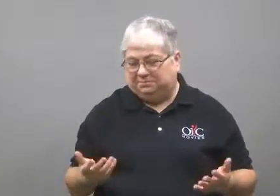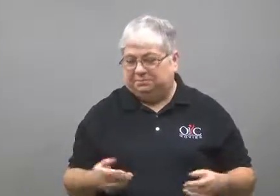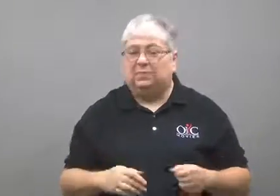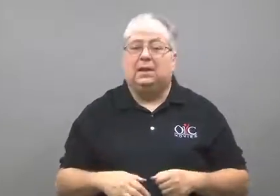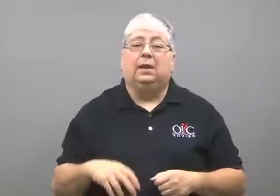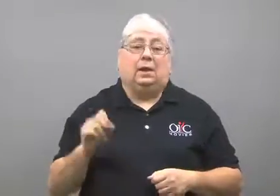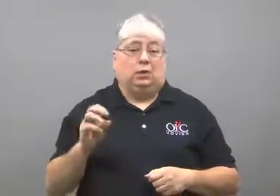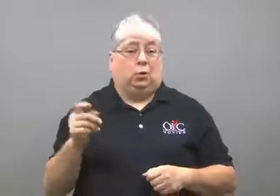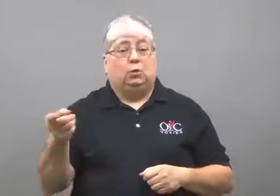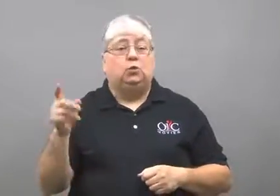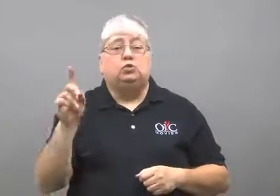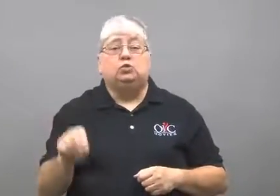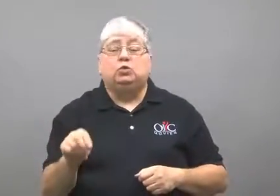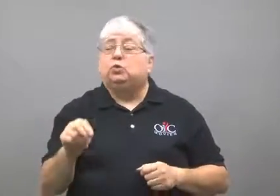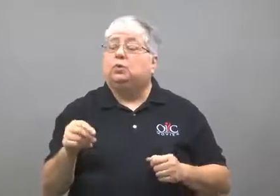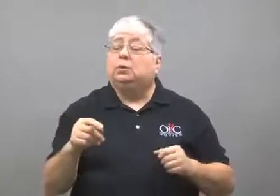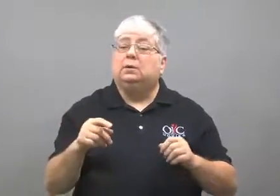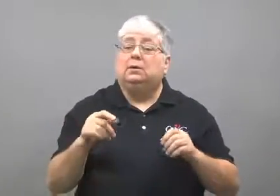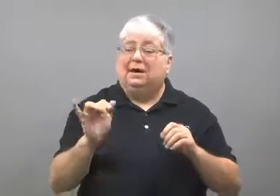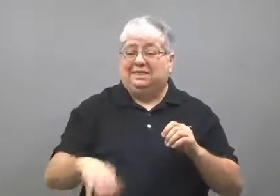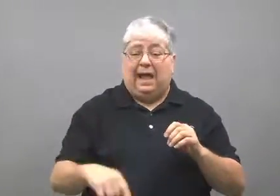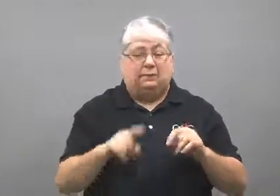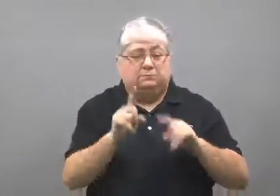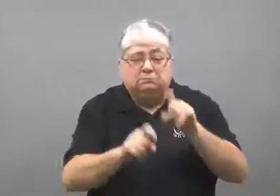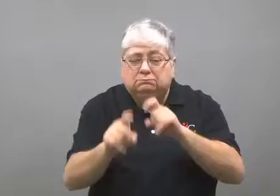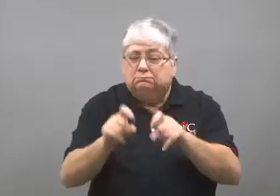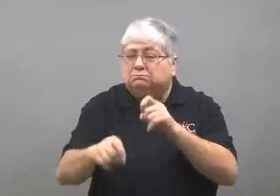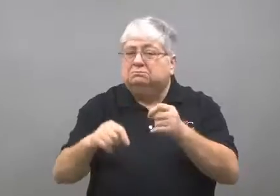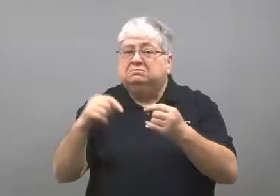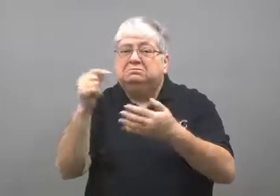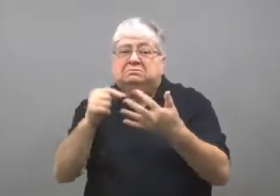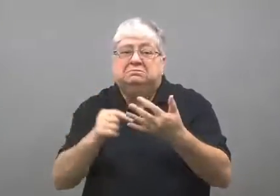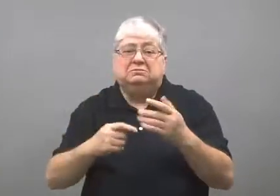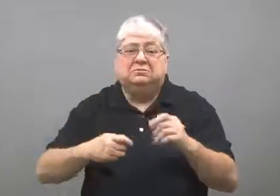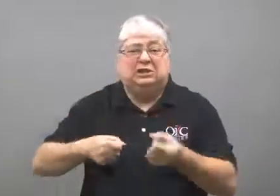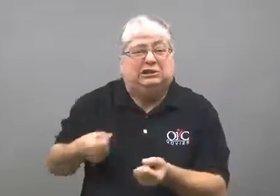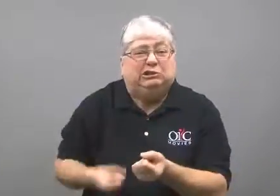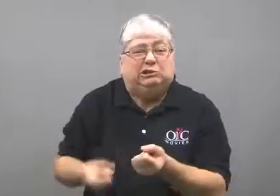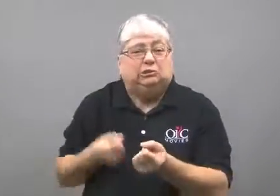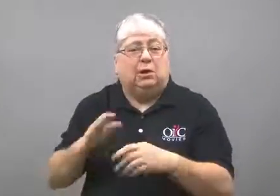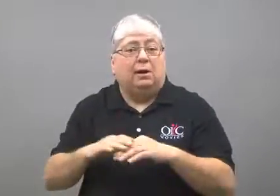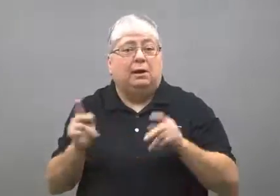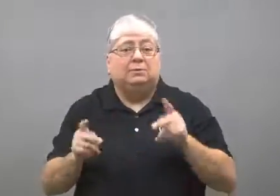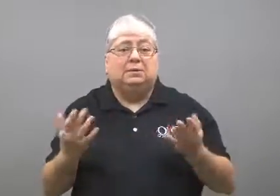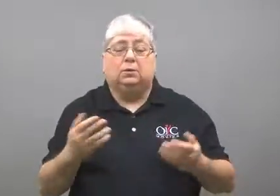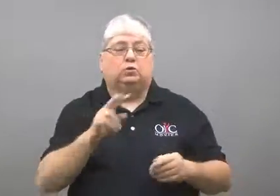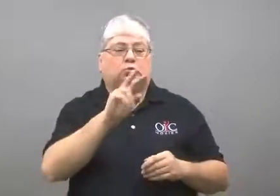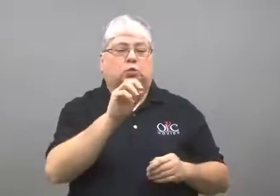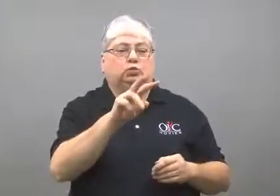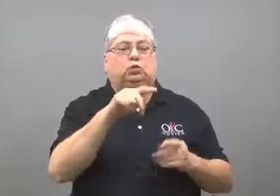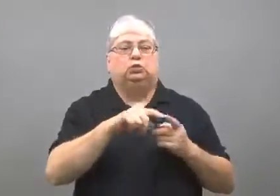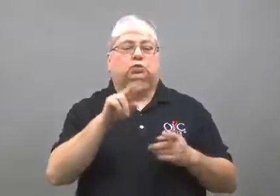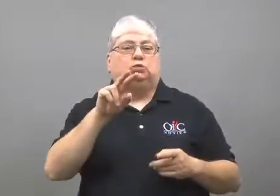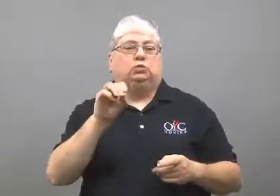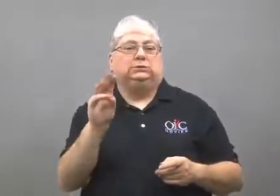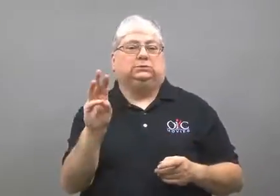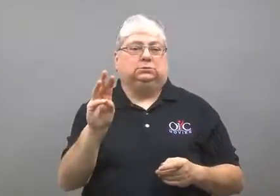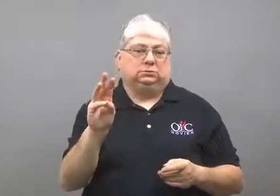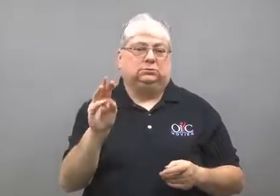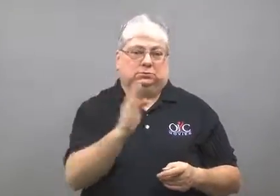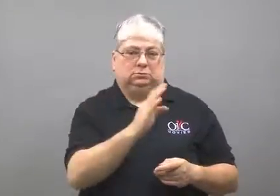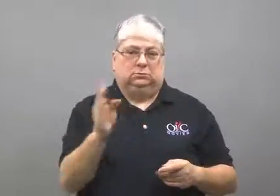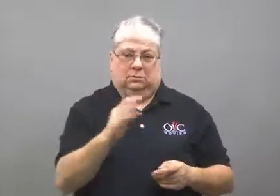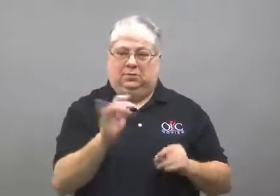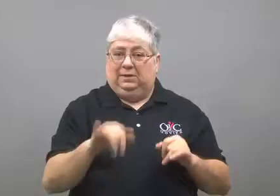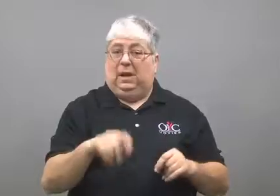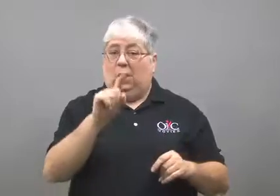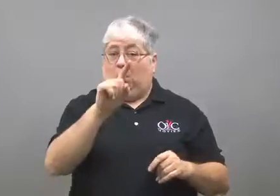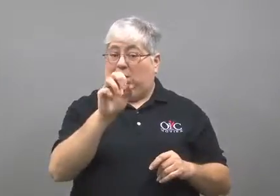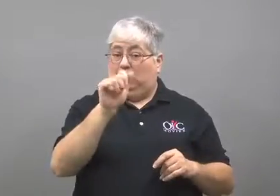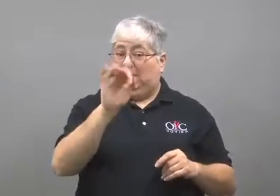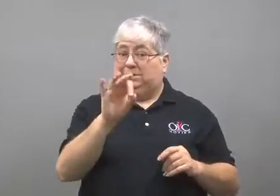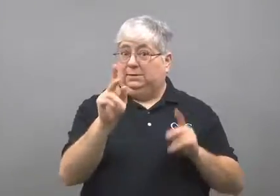These interrogations and torture of detainees took place from 2002 to 2006.